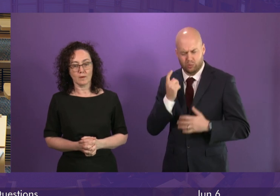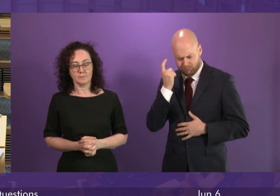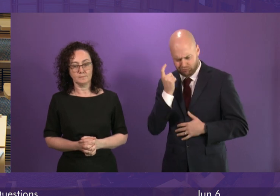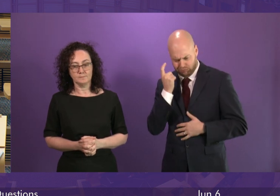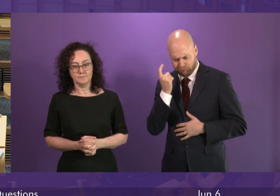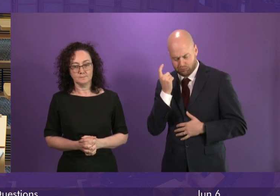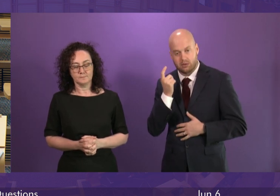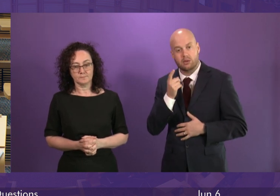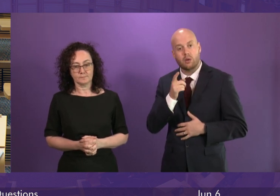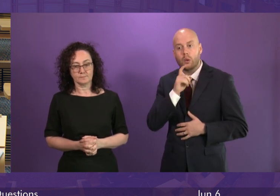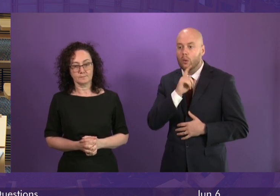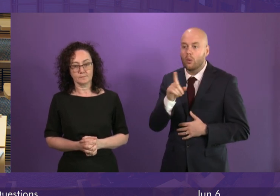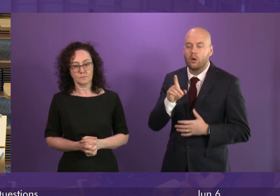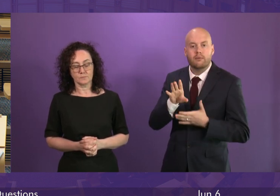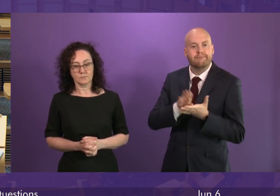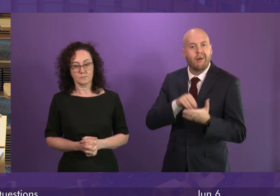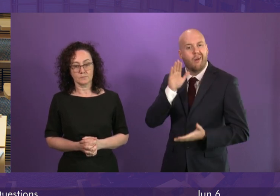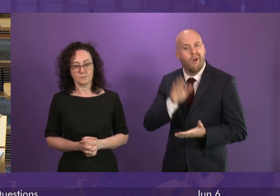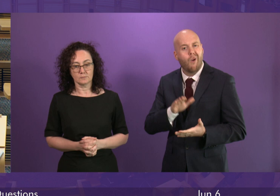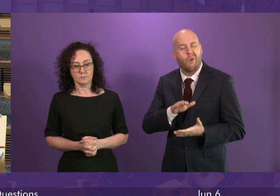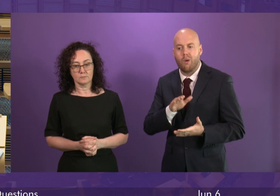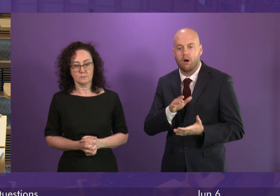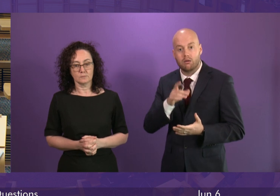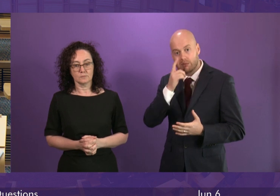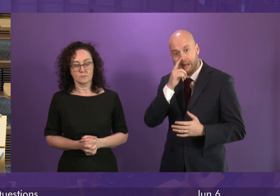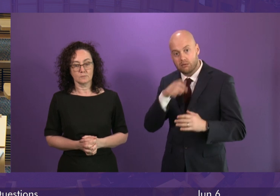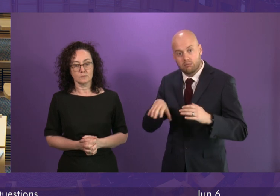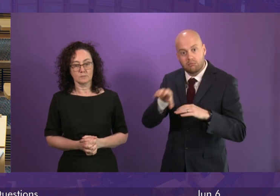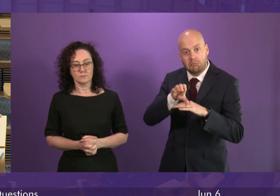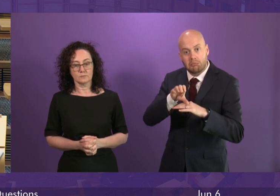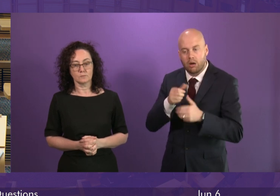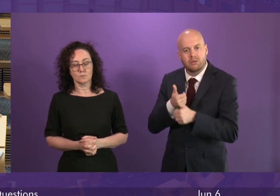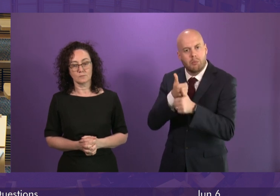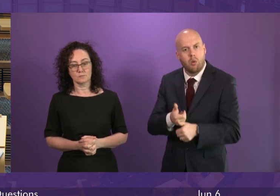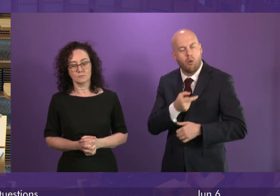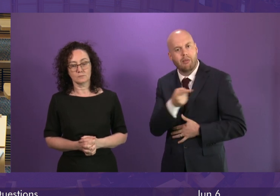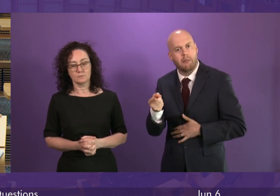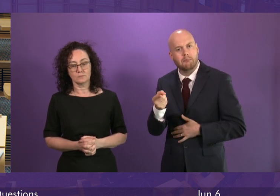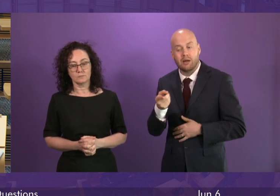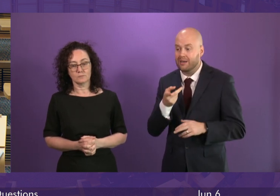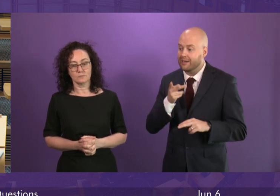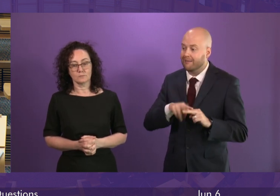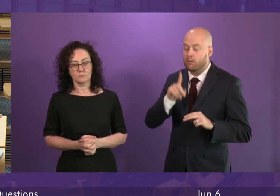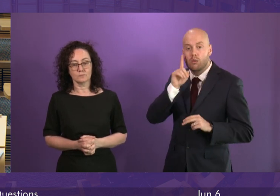“quicker or, if this is not feasible, what interim measures could help.” The commission